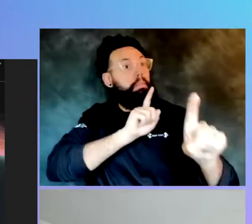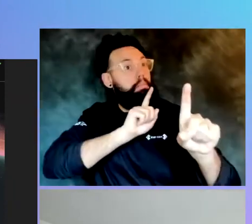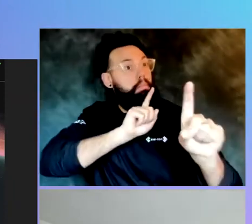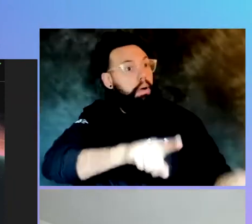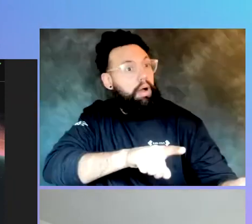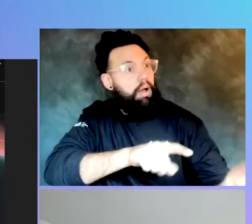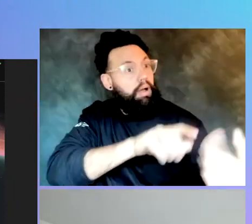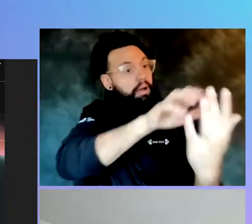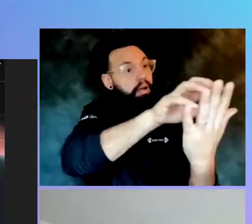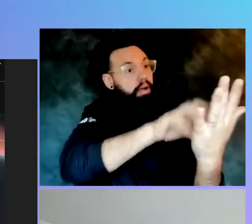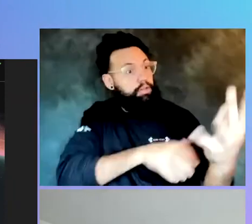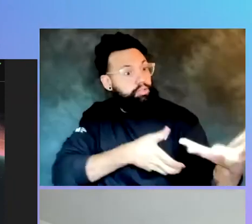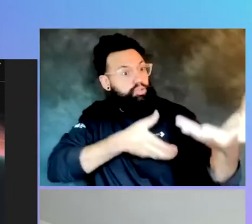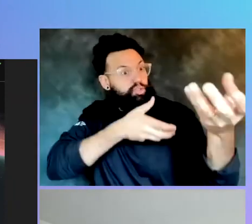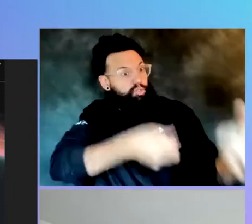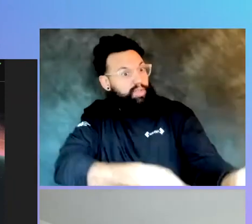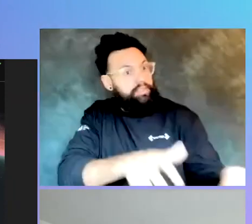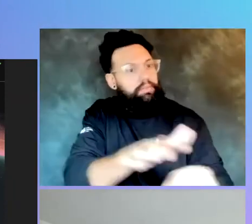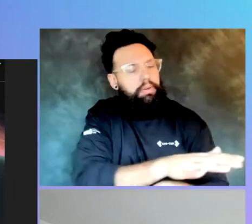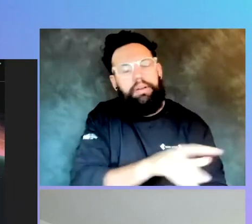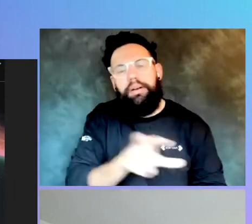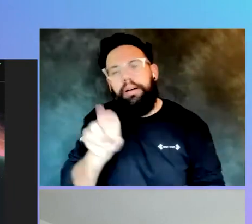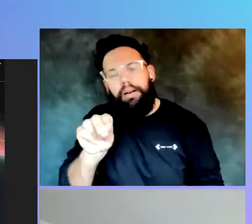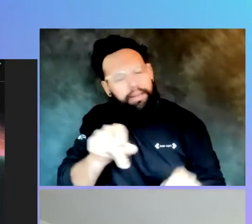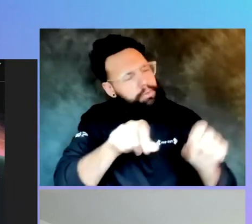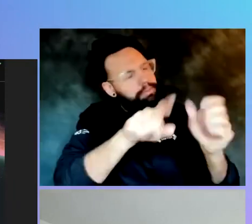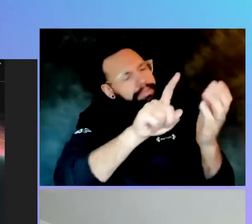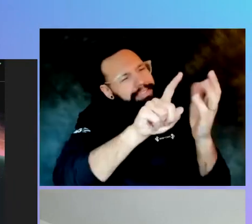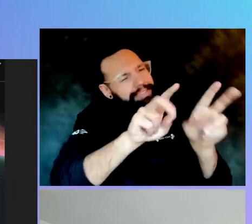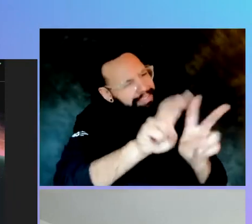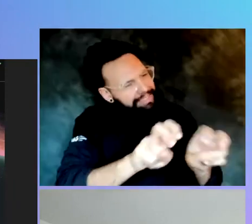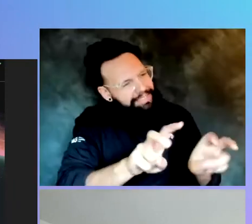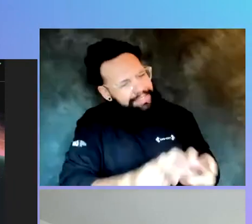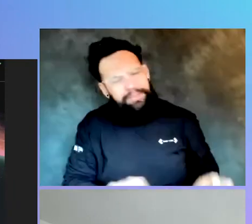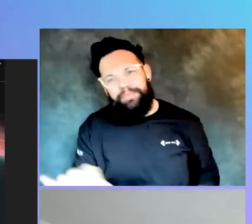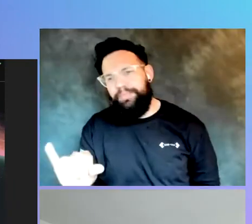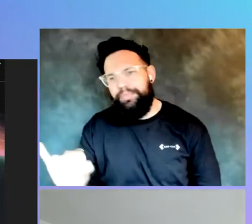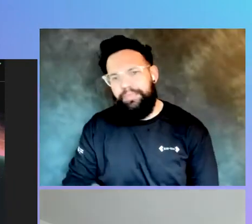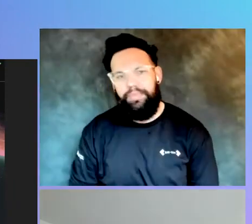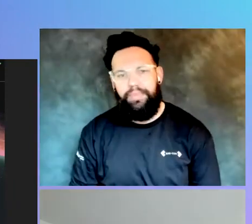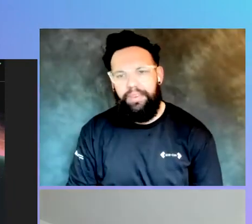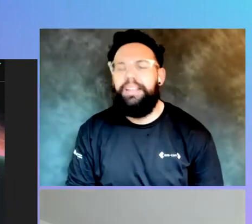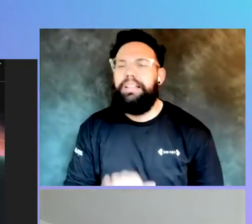later in this presentation. In